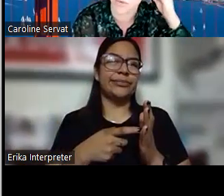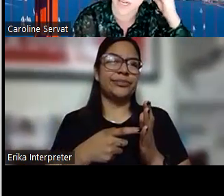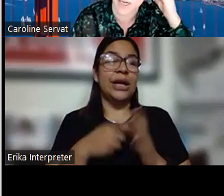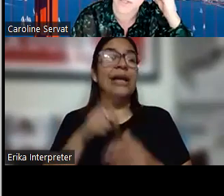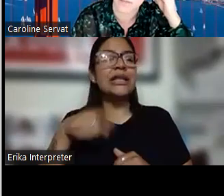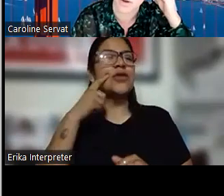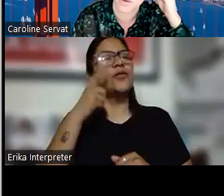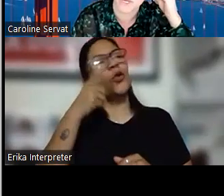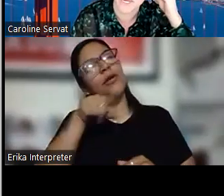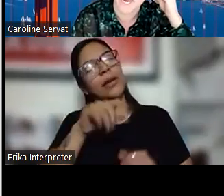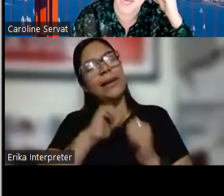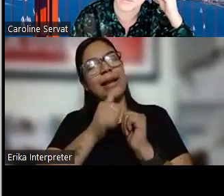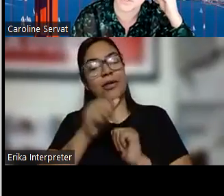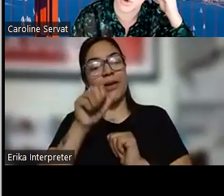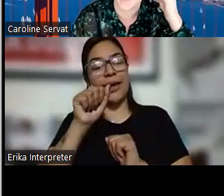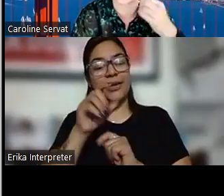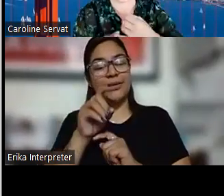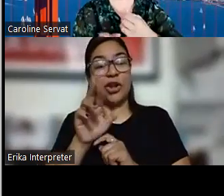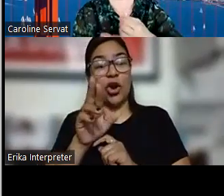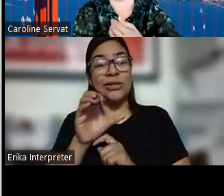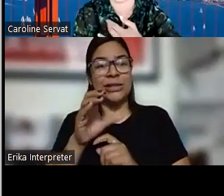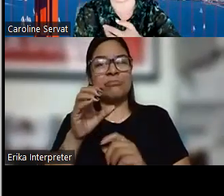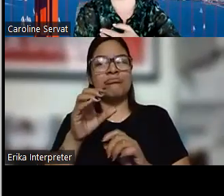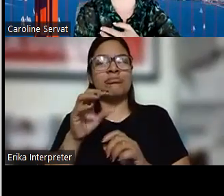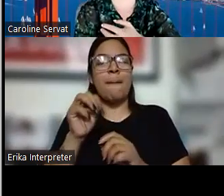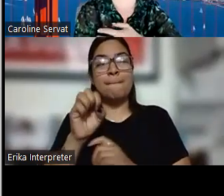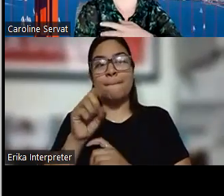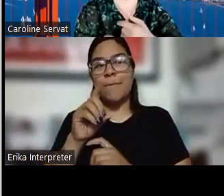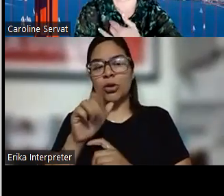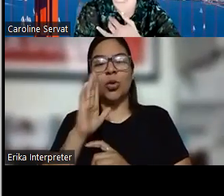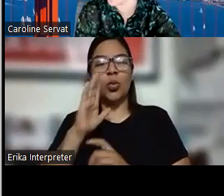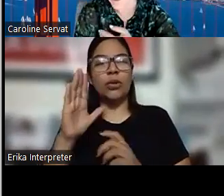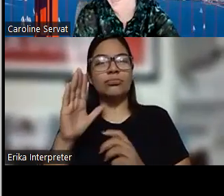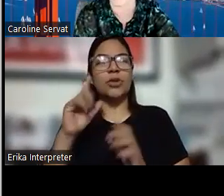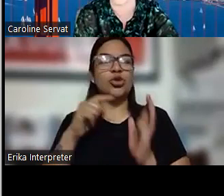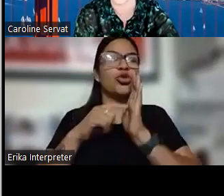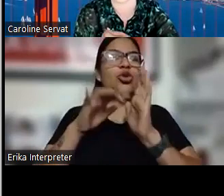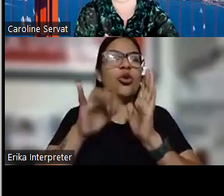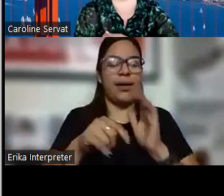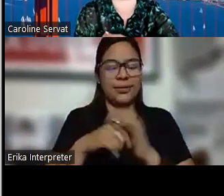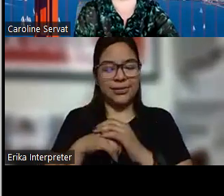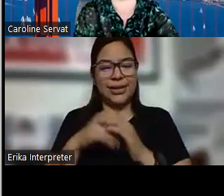the adrc model um so that's prioritizing Outreach that obviously improves the consumer experience